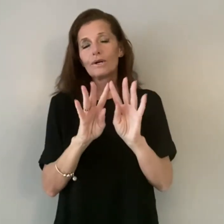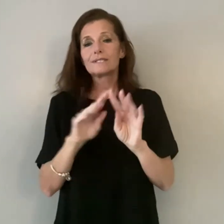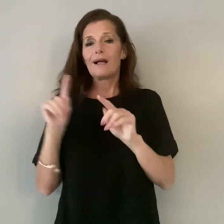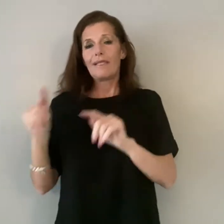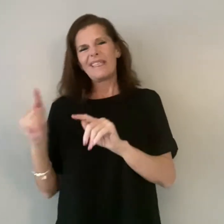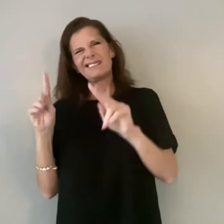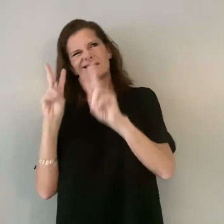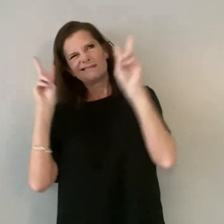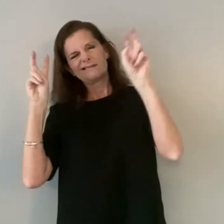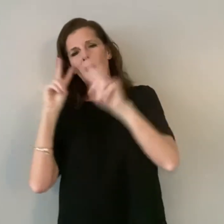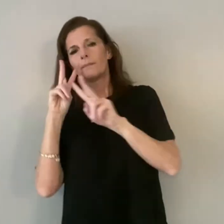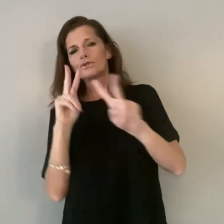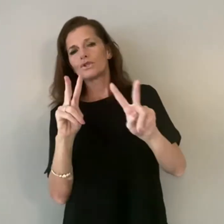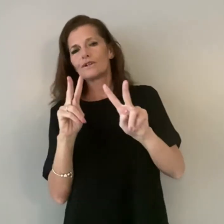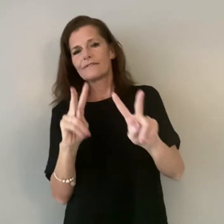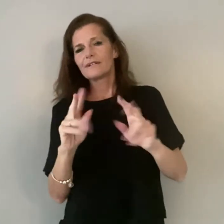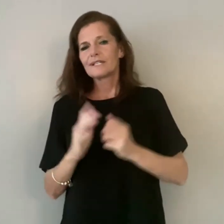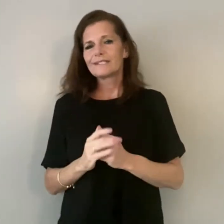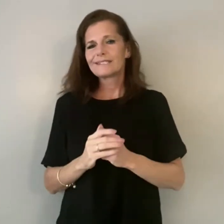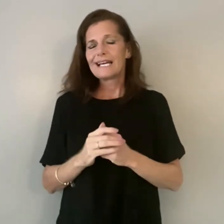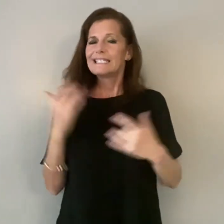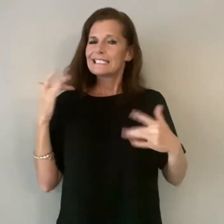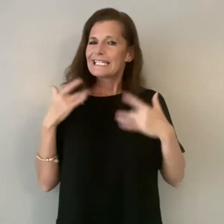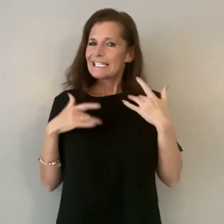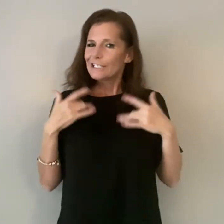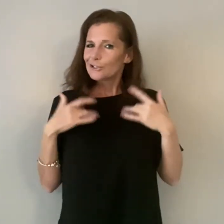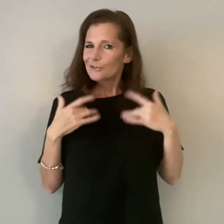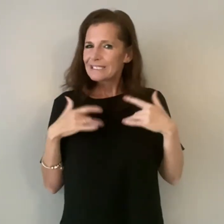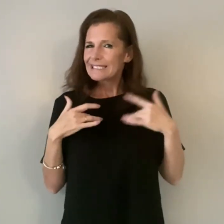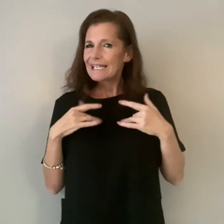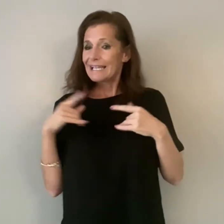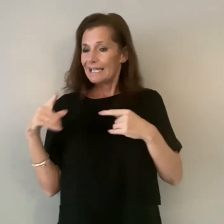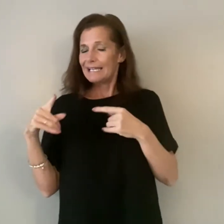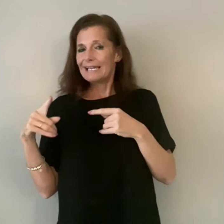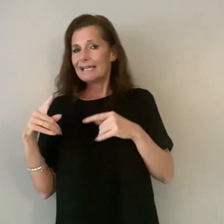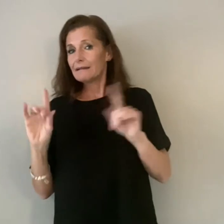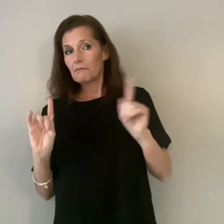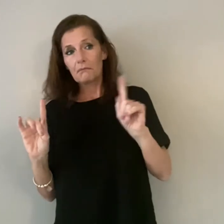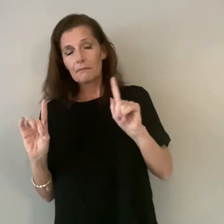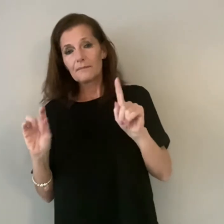and who are observed as effectively. And it's interesting seeing how influenced